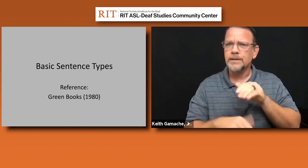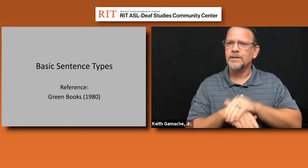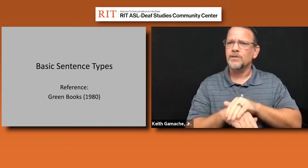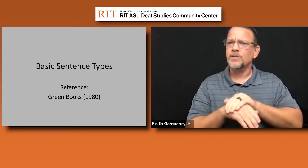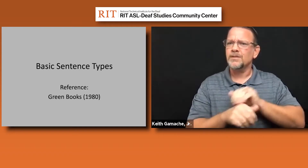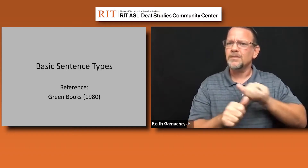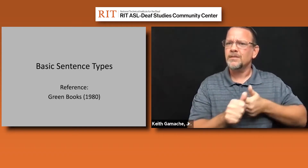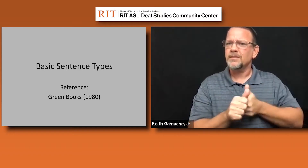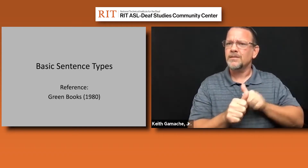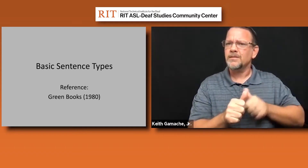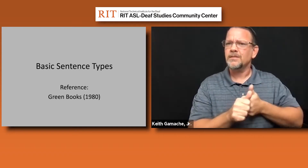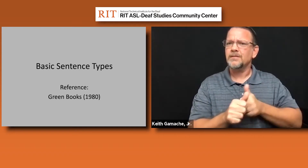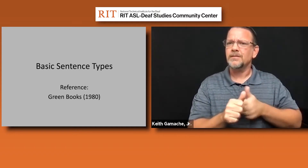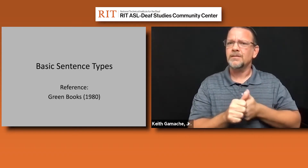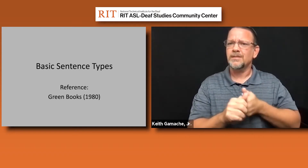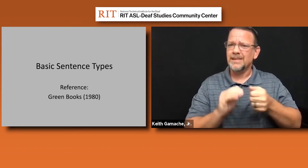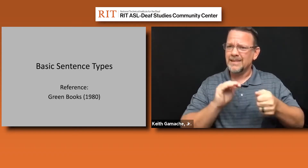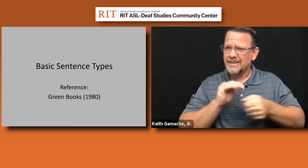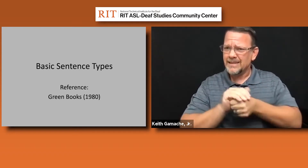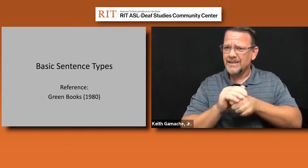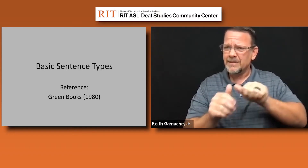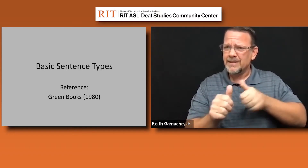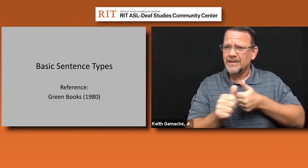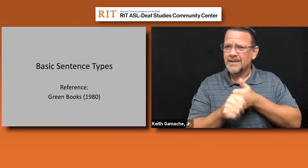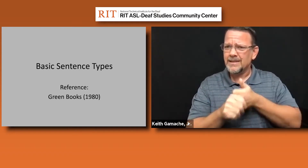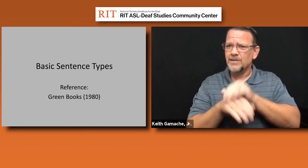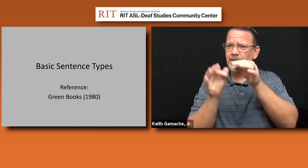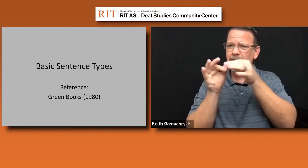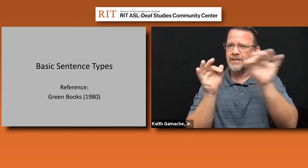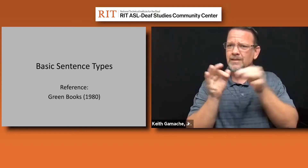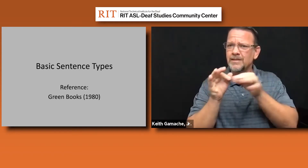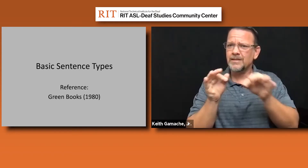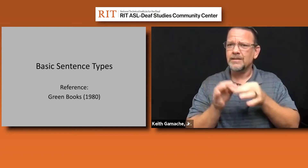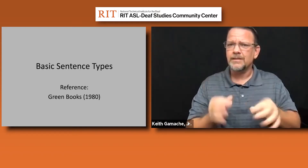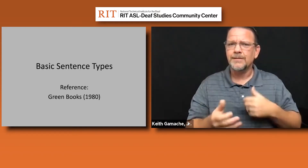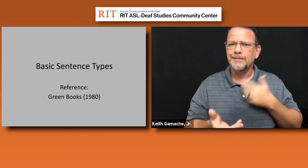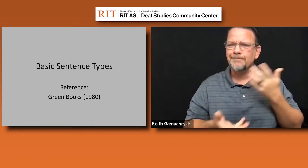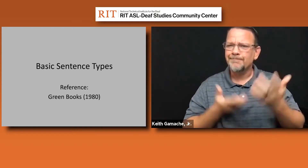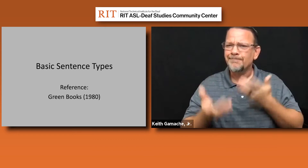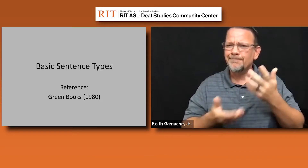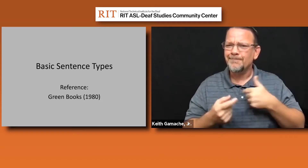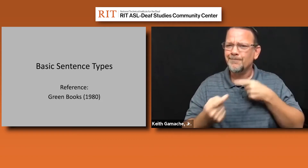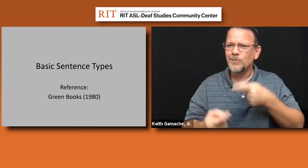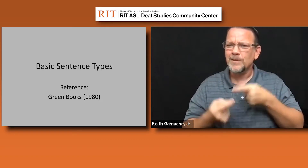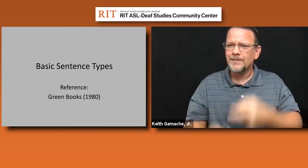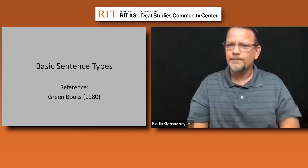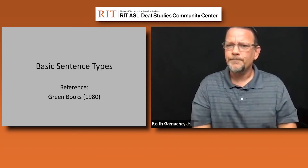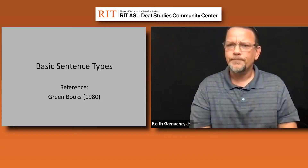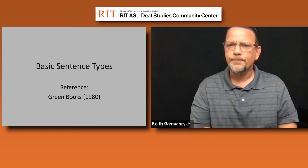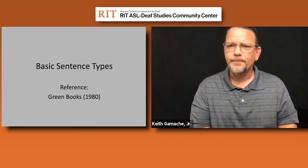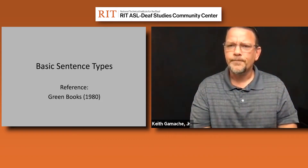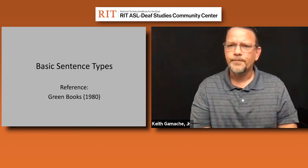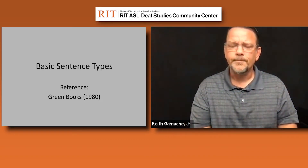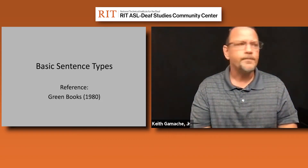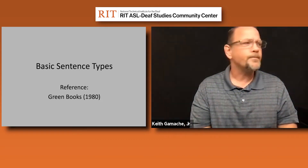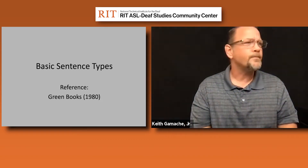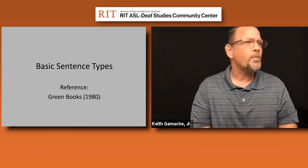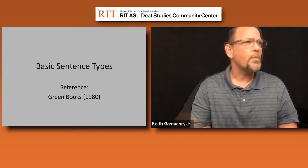Maybe it's all rooted in an English structure, and I've been struggling with that, to be honest...